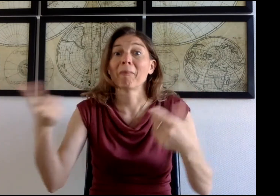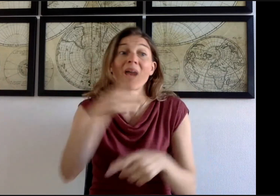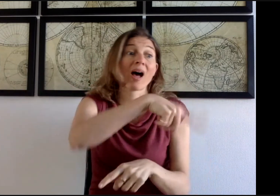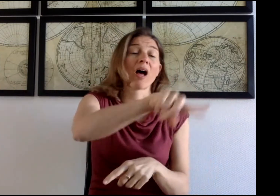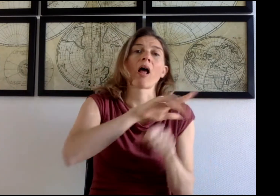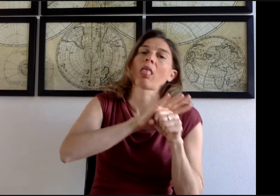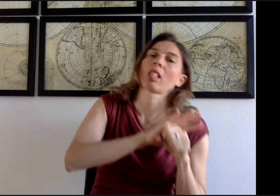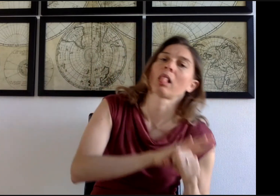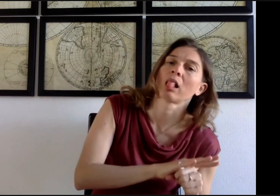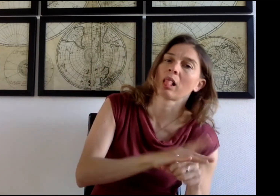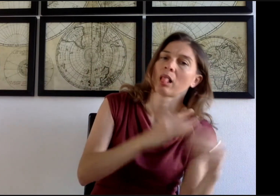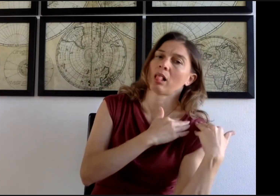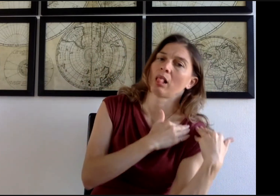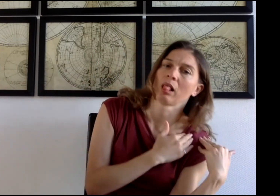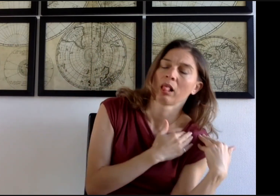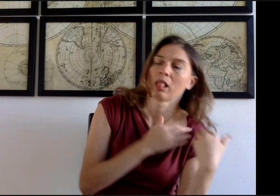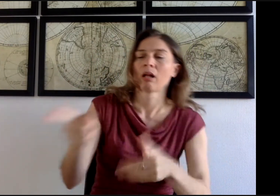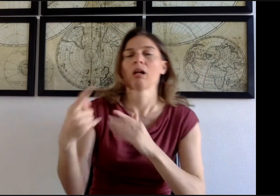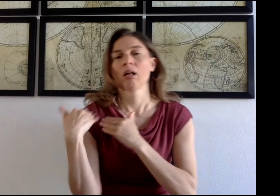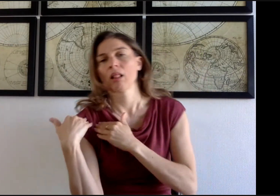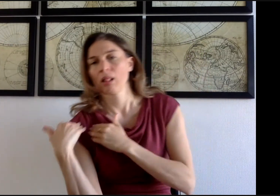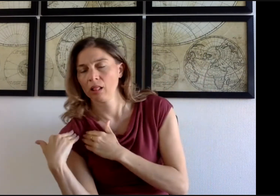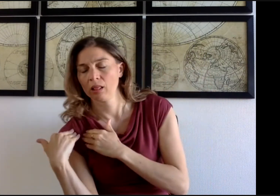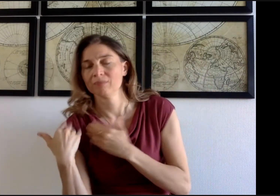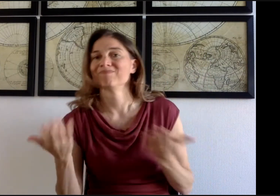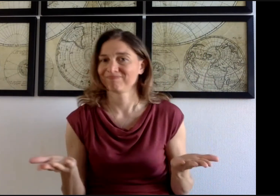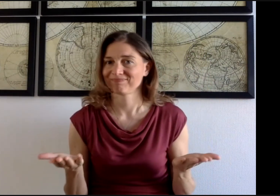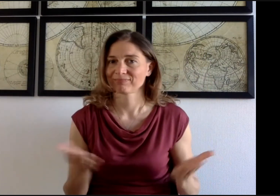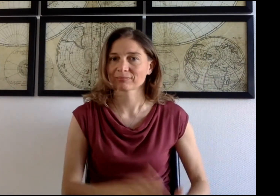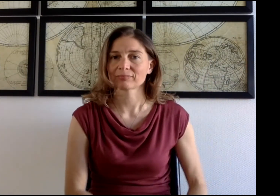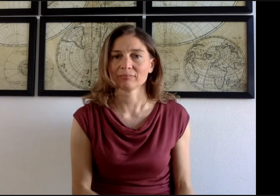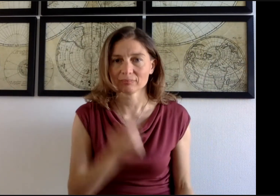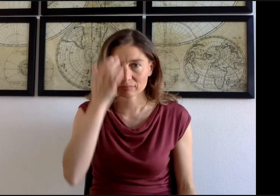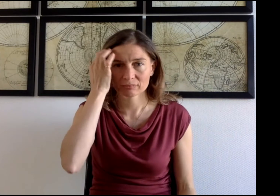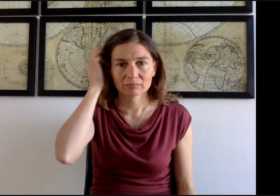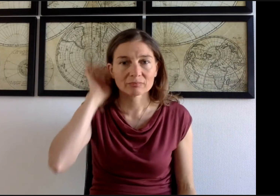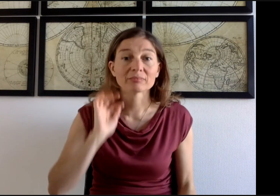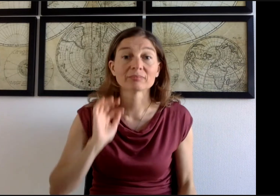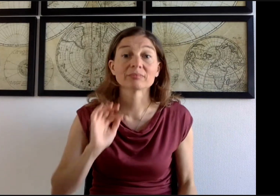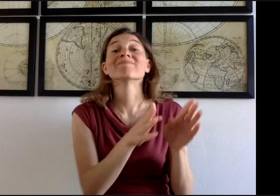At the same time, isolation also puts women, that was already mentioned,